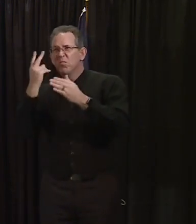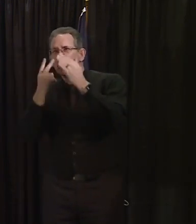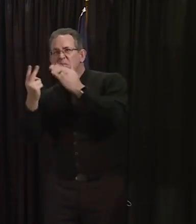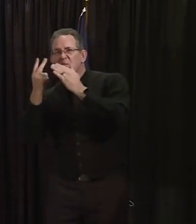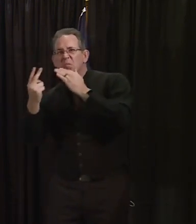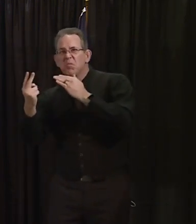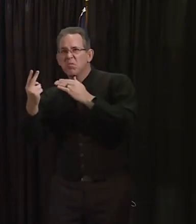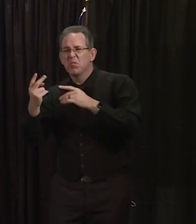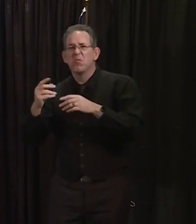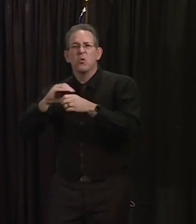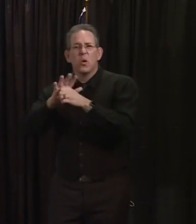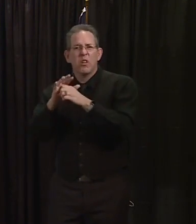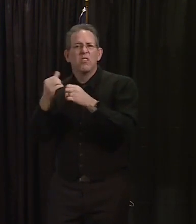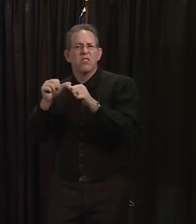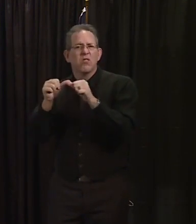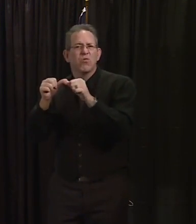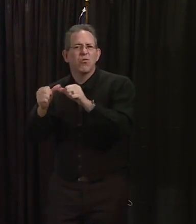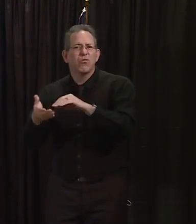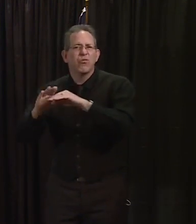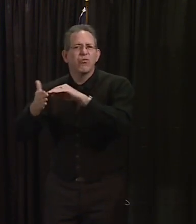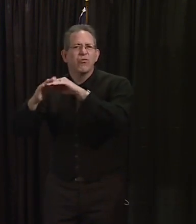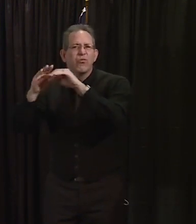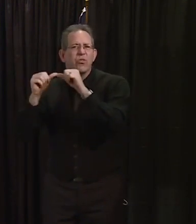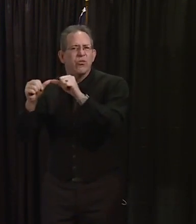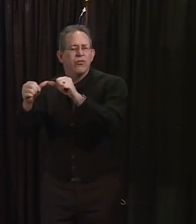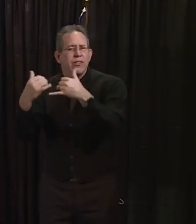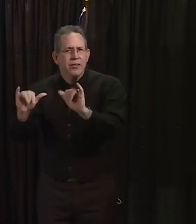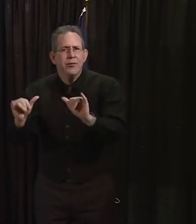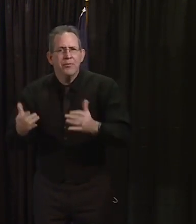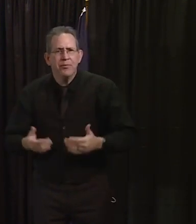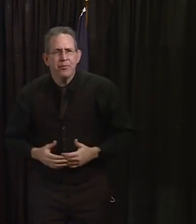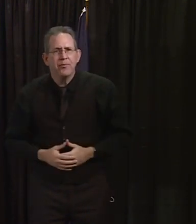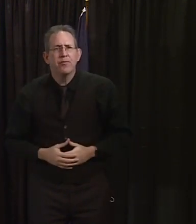Although Vermont leads the nation in vaccinations and as a result we have